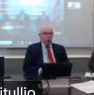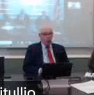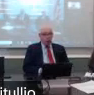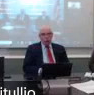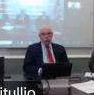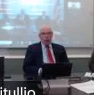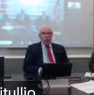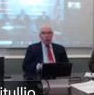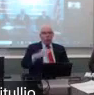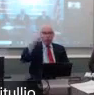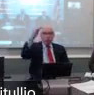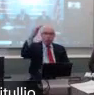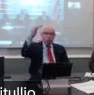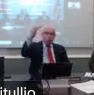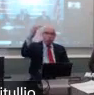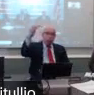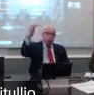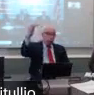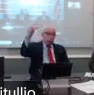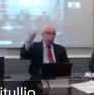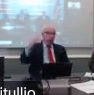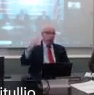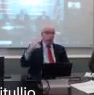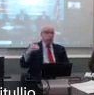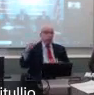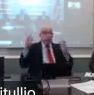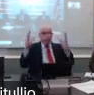You can take it to them, but your quote, again, your design professional next day.